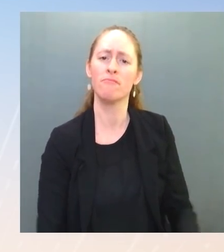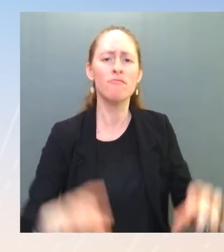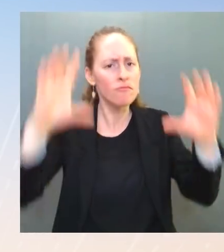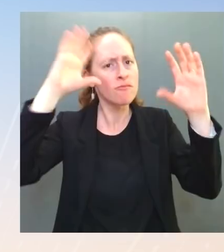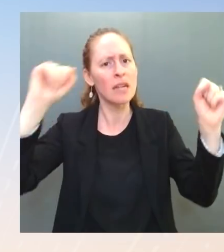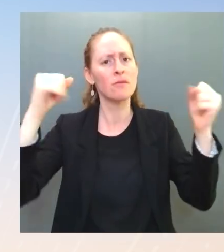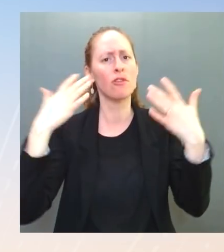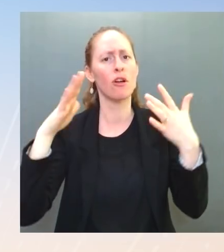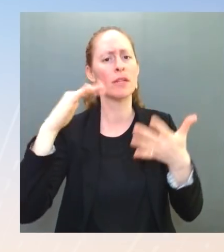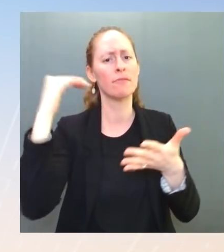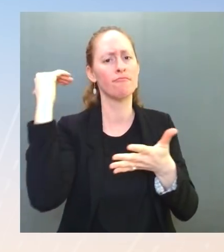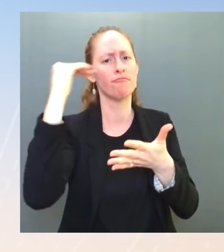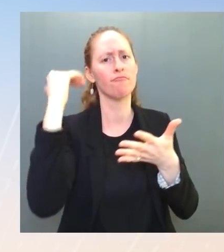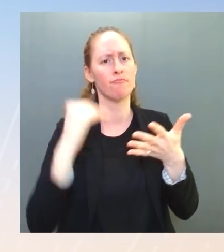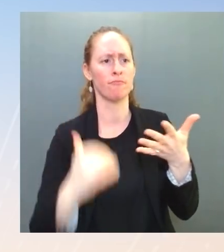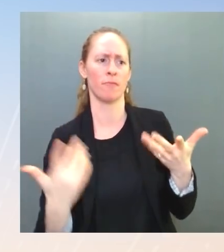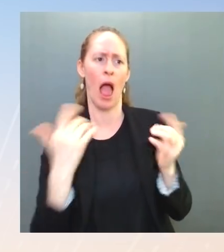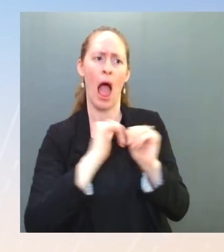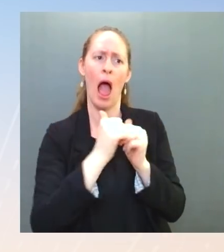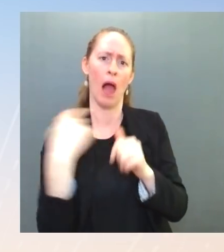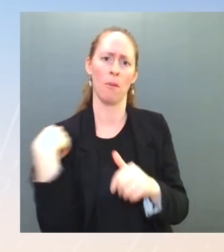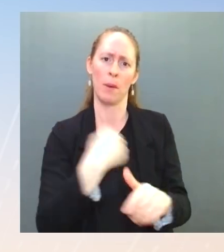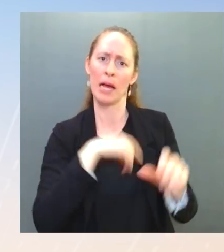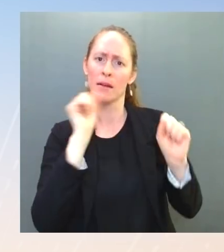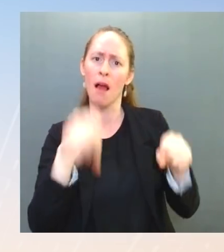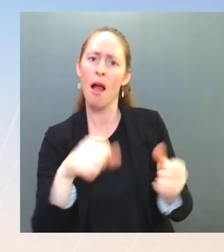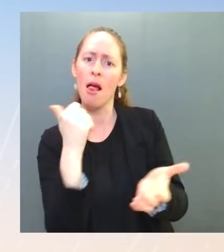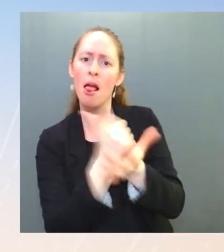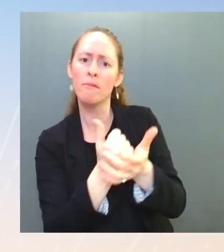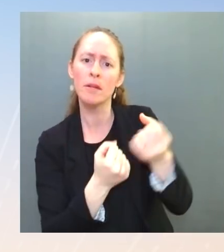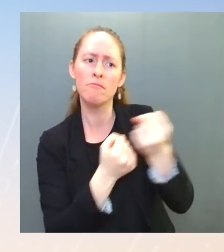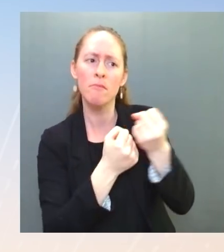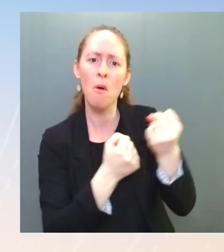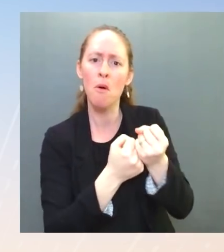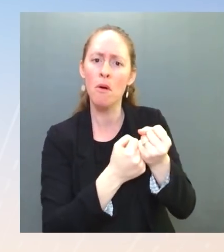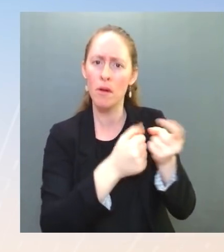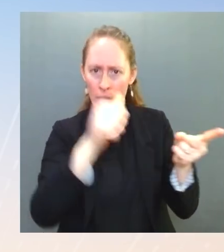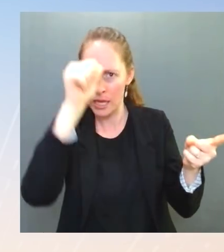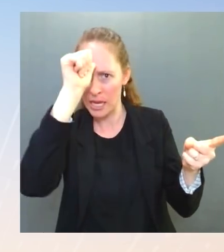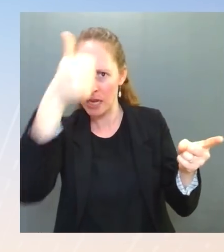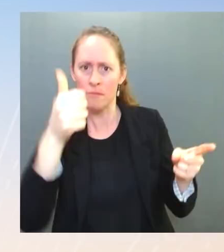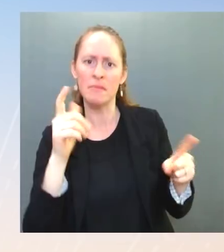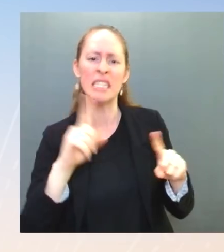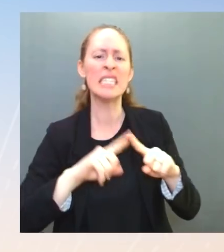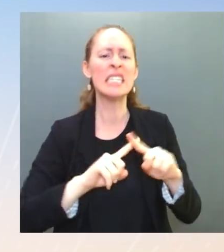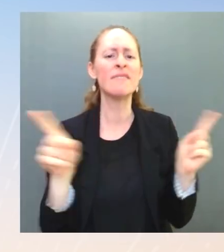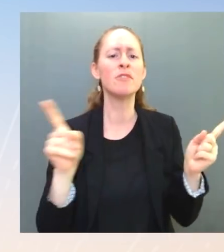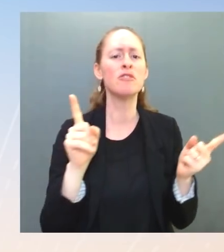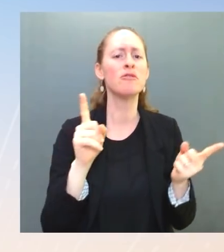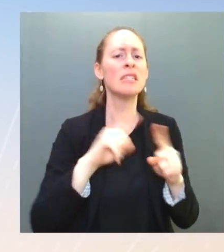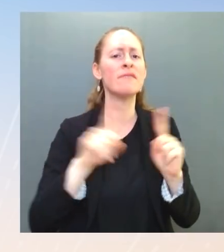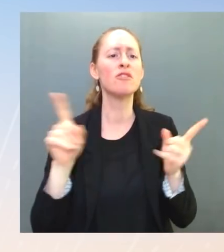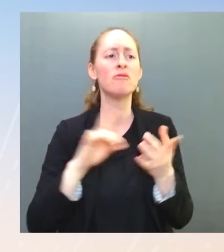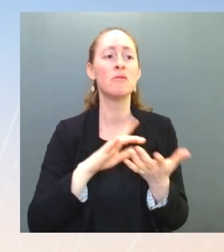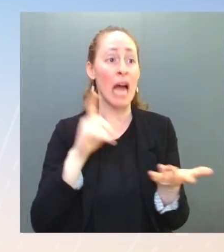Again, the imports from the United States are already significant or much bigger than the imports that they get from Russia.